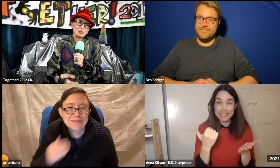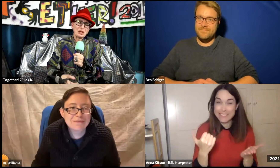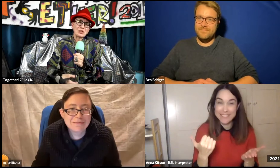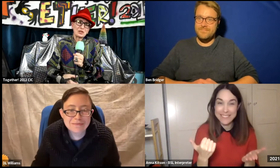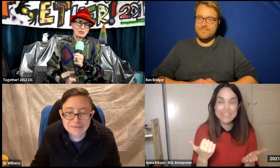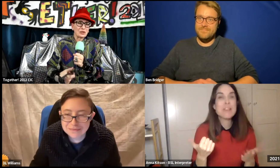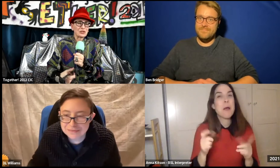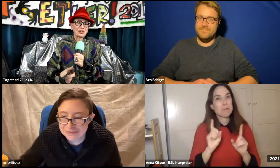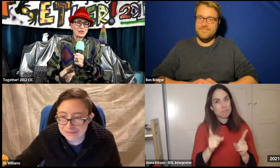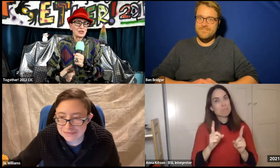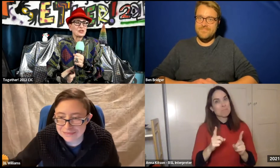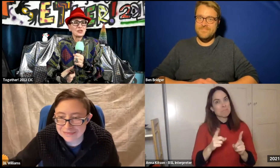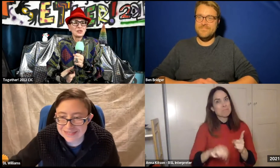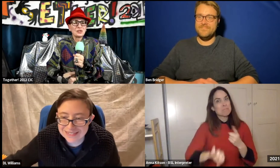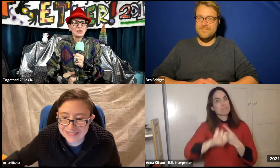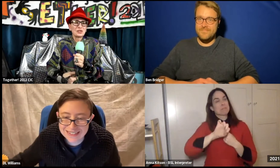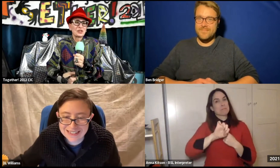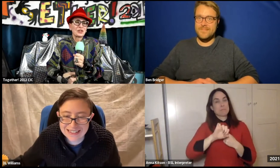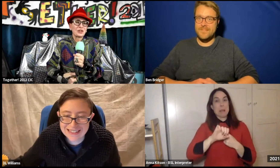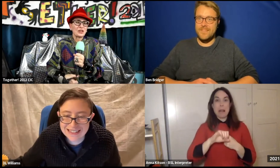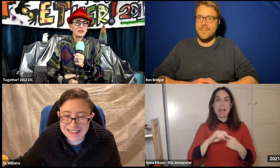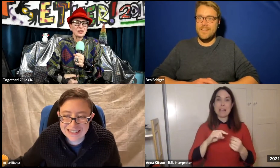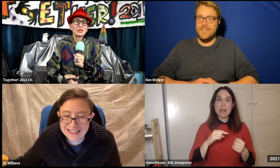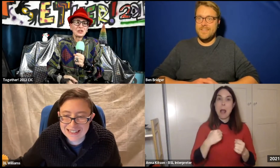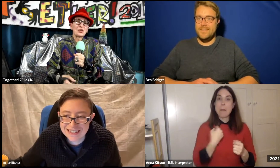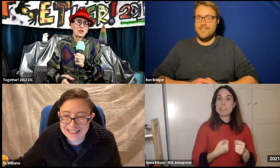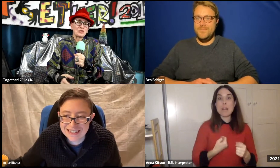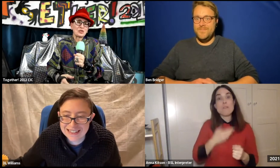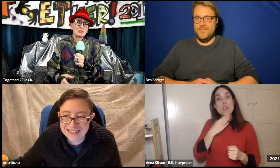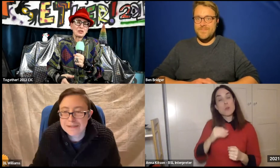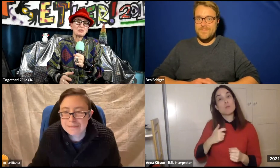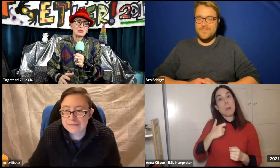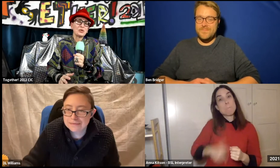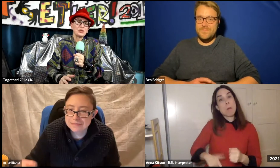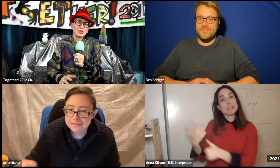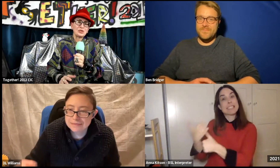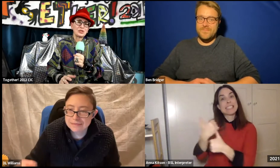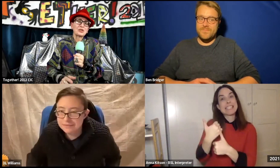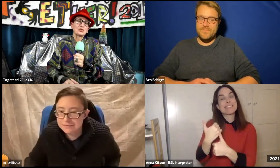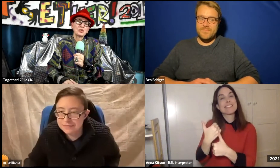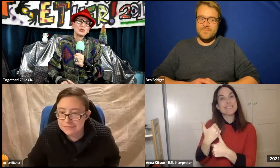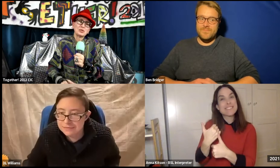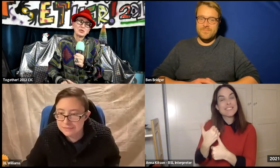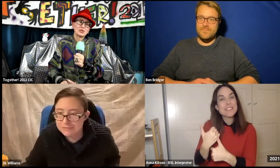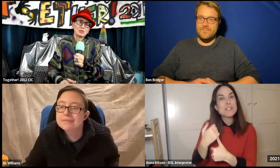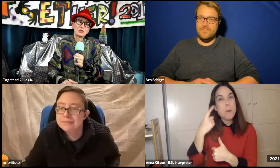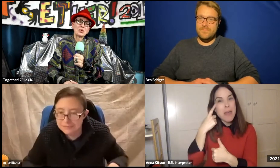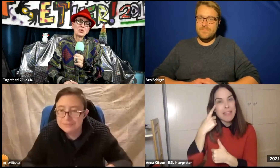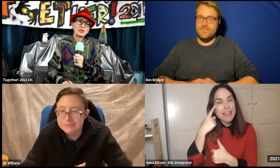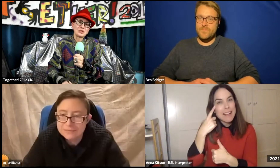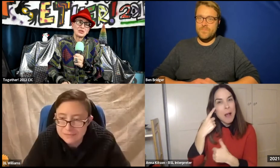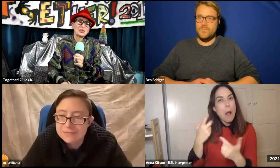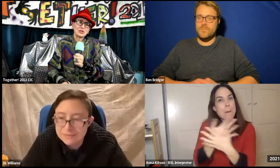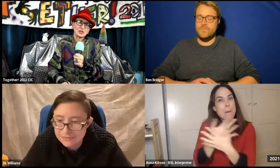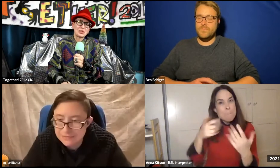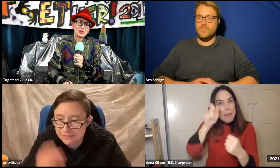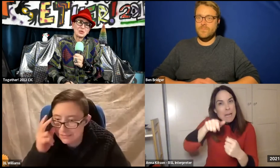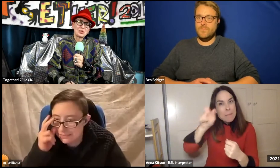with me as a personal assistance user. I think a lot of people who use other forms of support and assistance, can